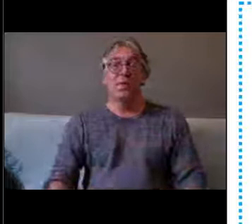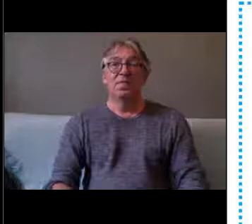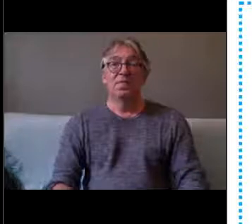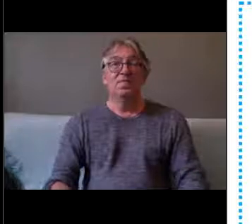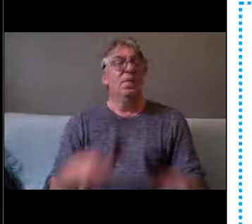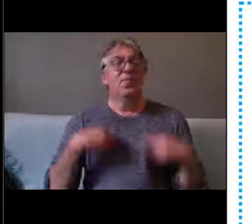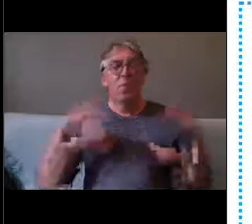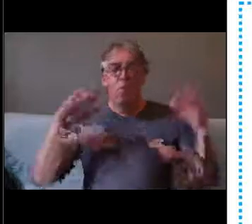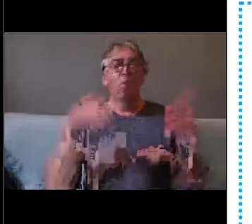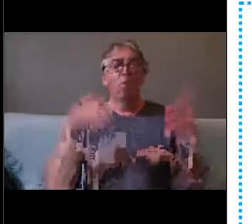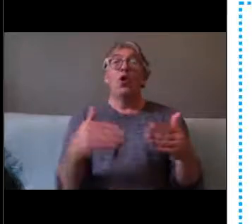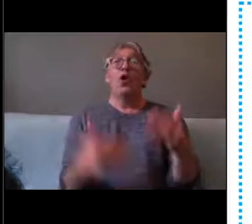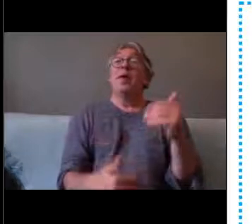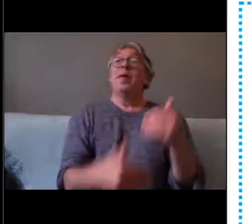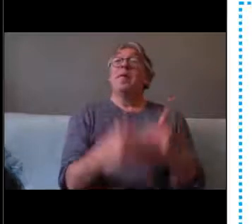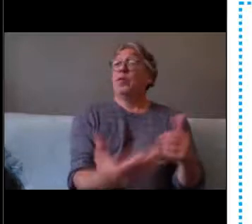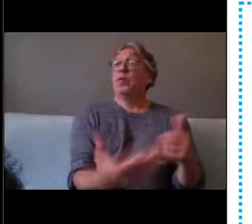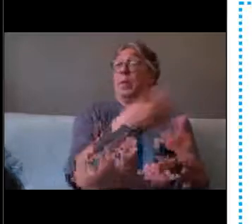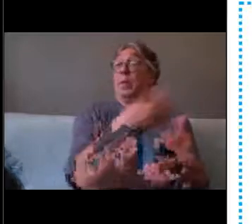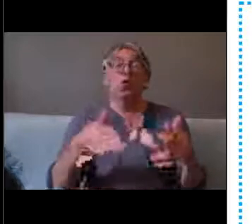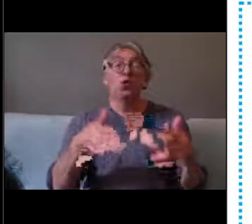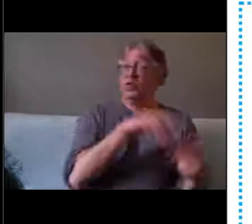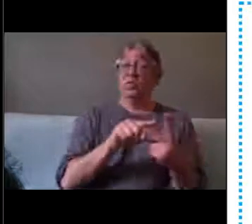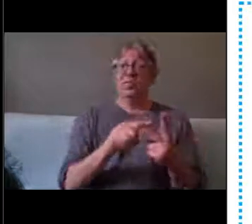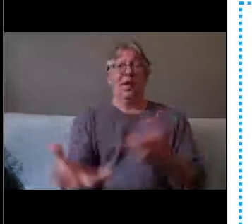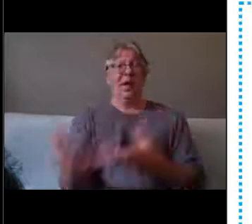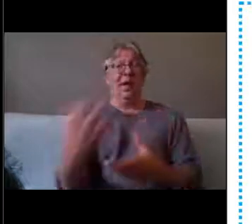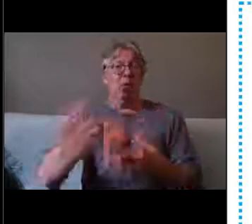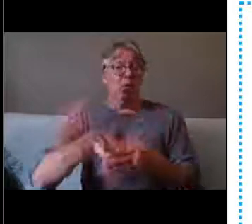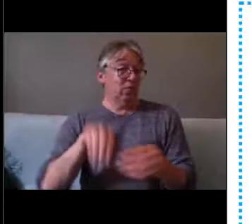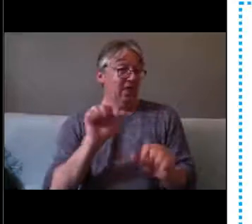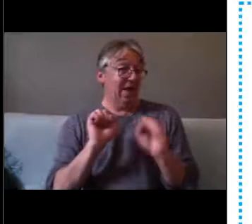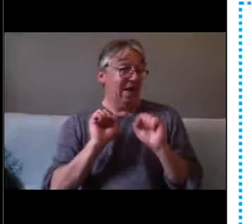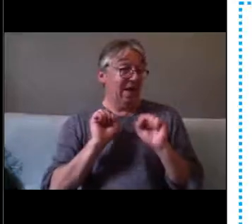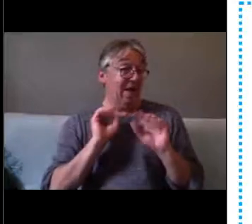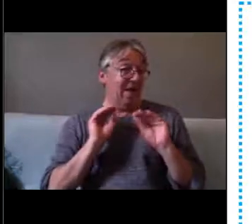inclusive education, equal employment for persons with disabilities are